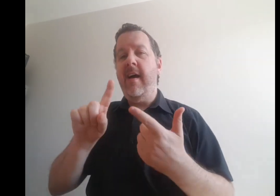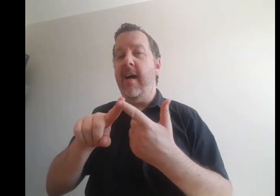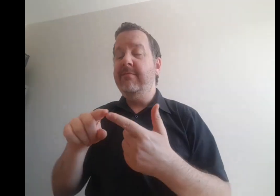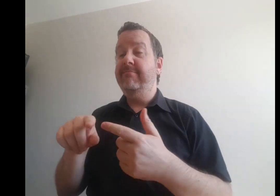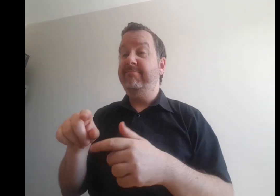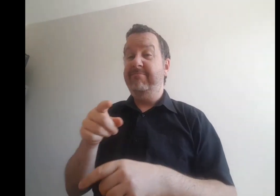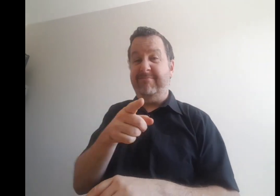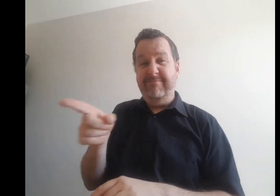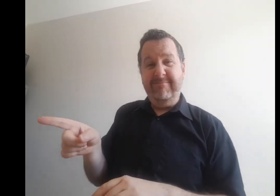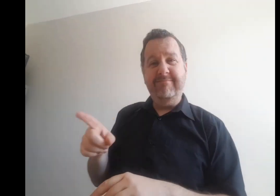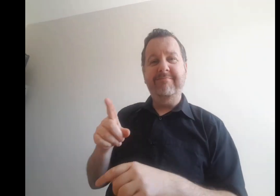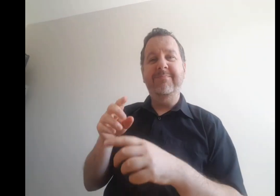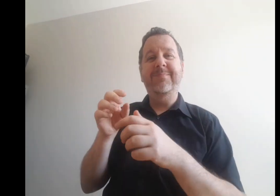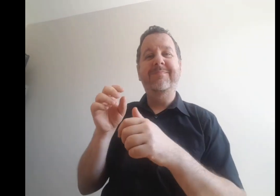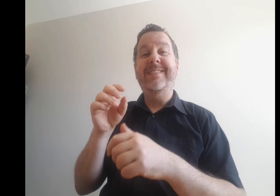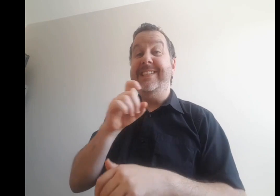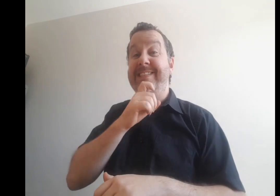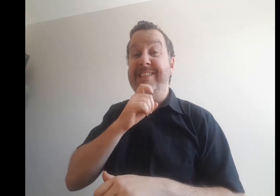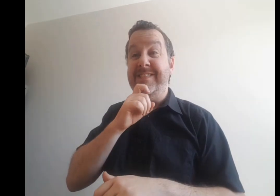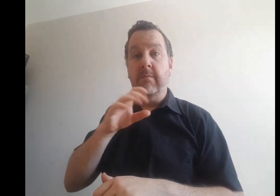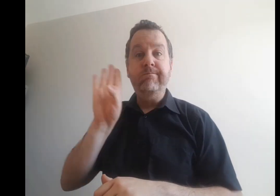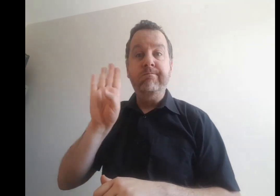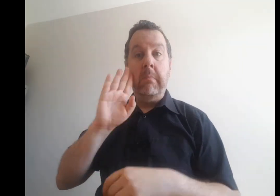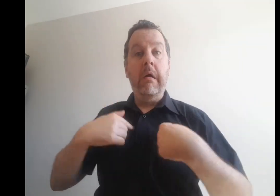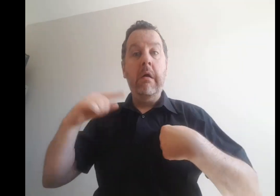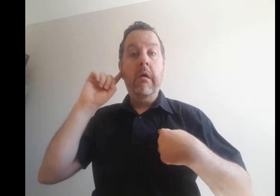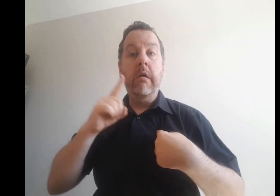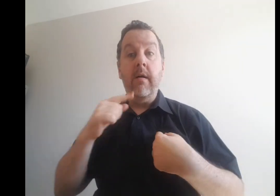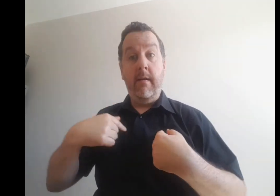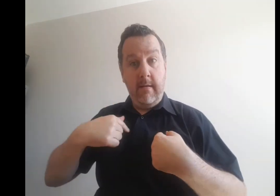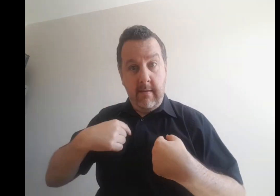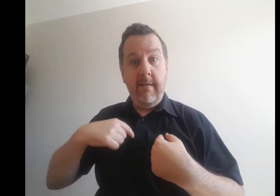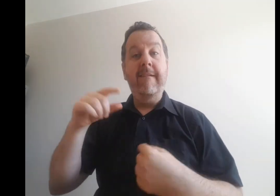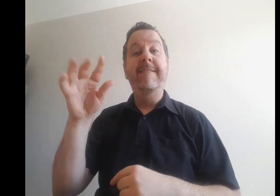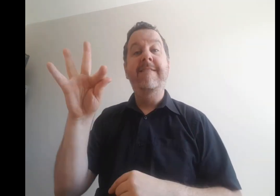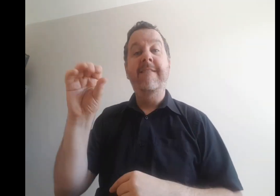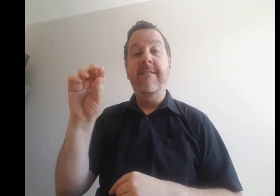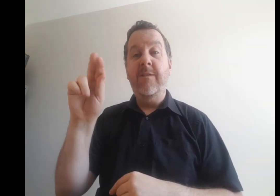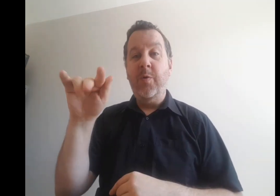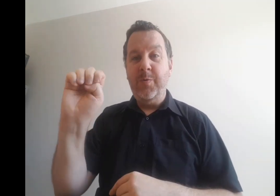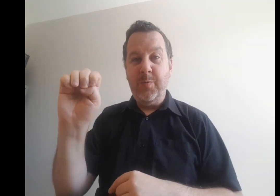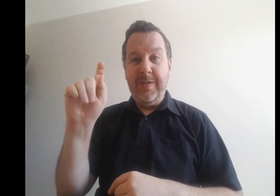You also had a lot of deaf people - a lot of people, rather, who pretended to be deaf,